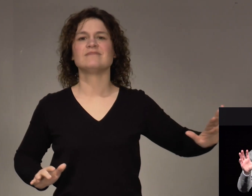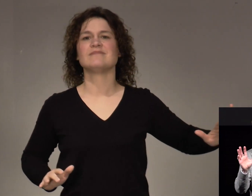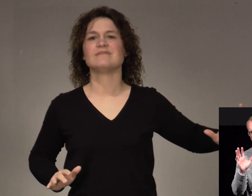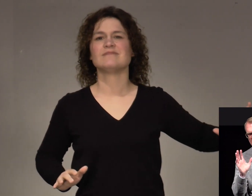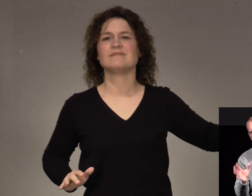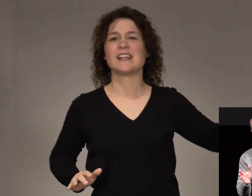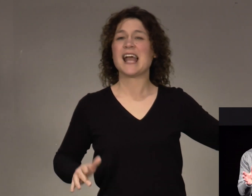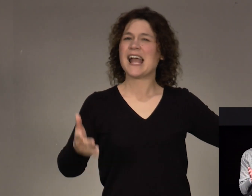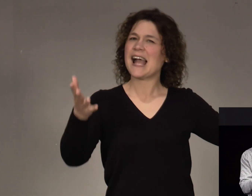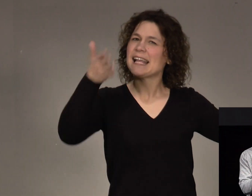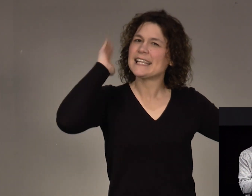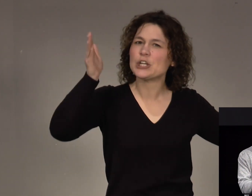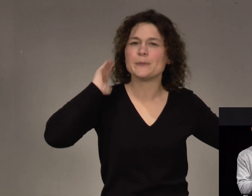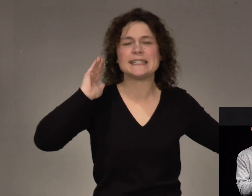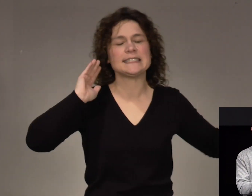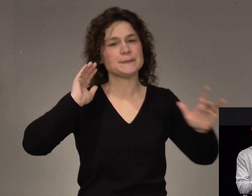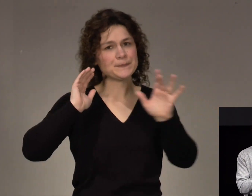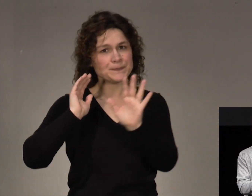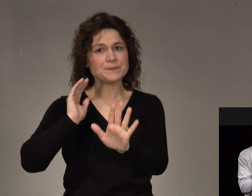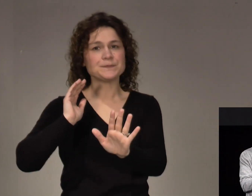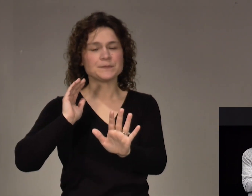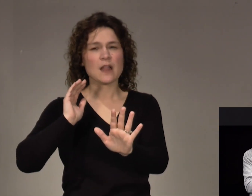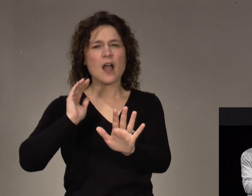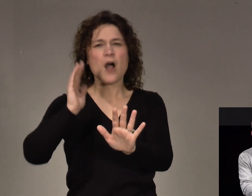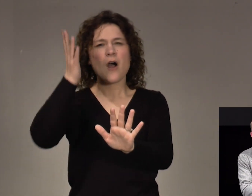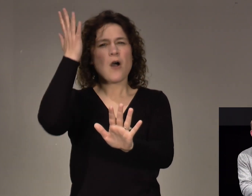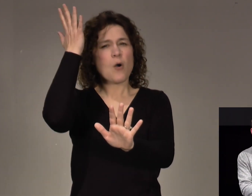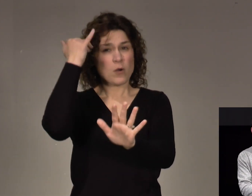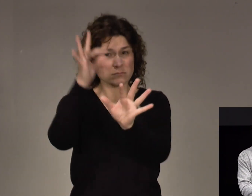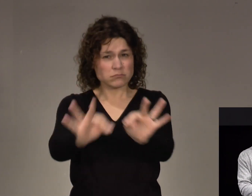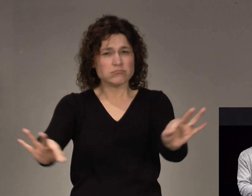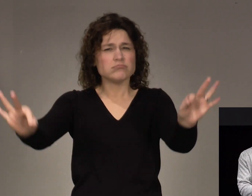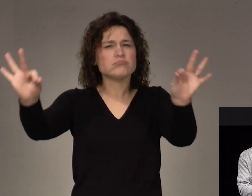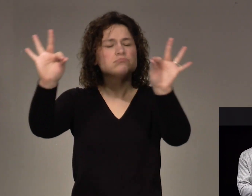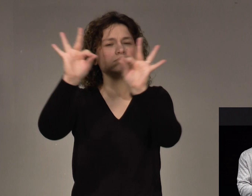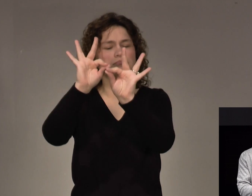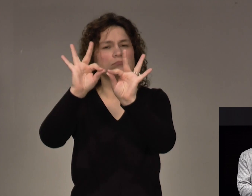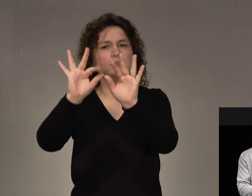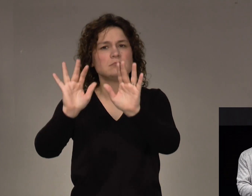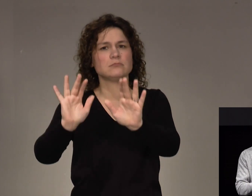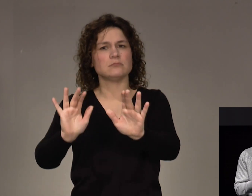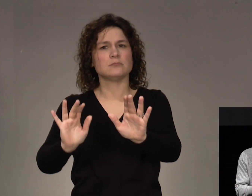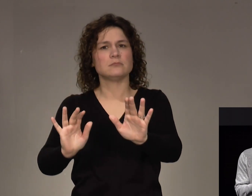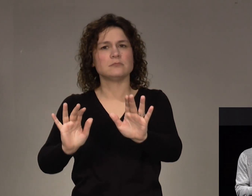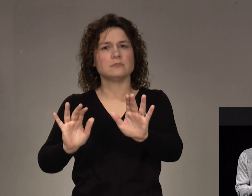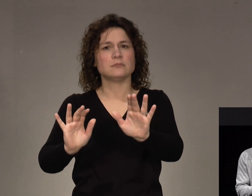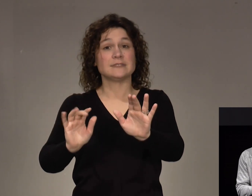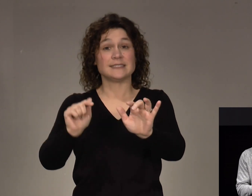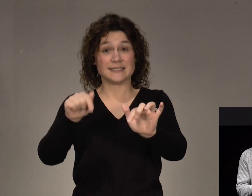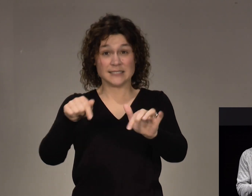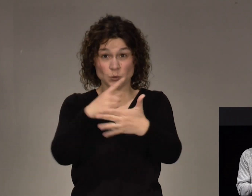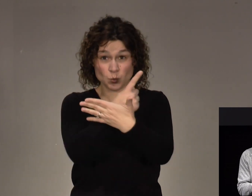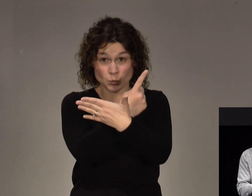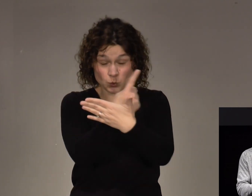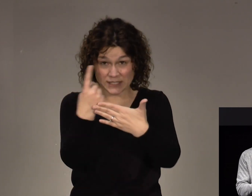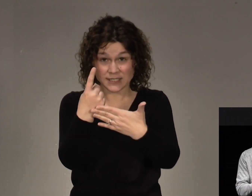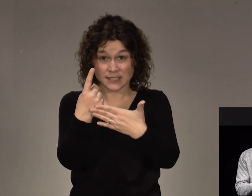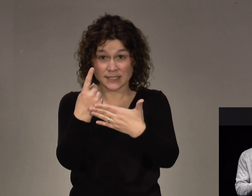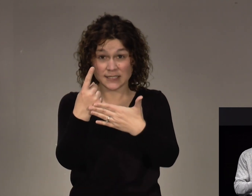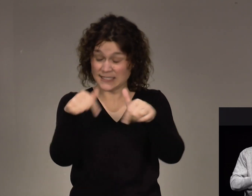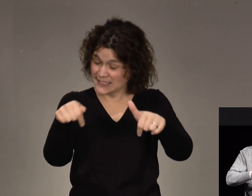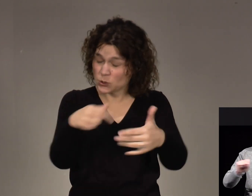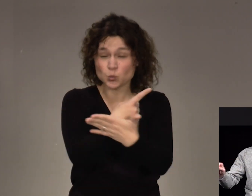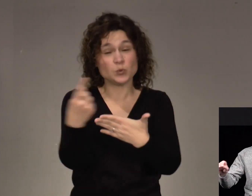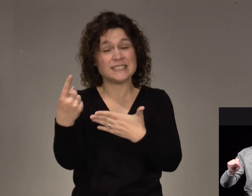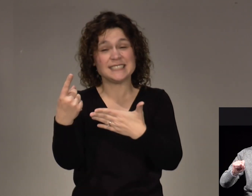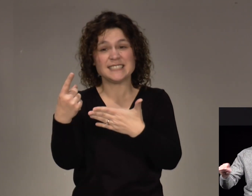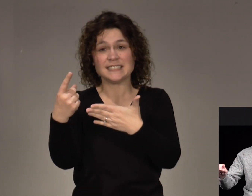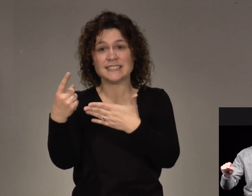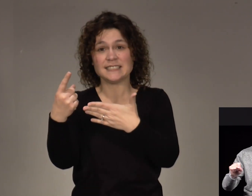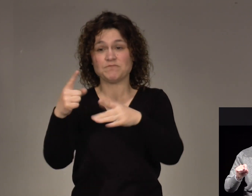Now hear me, because this--here's why this matters. This week--this week families across our